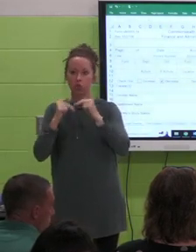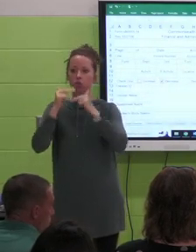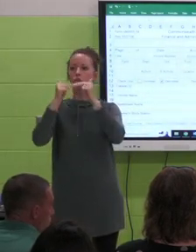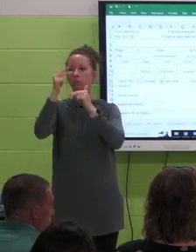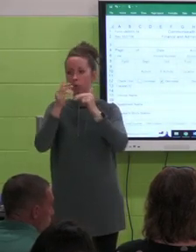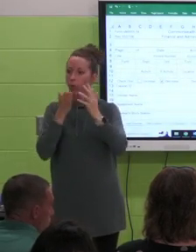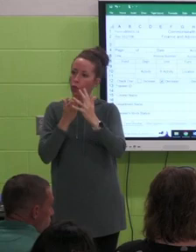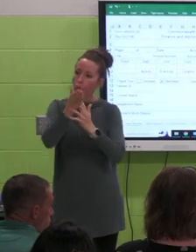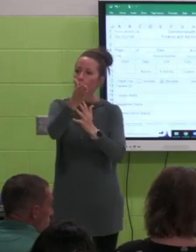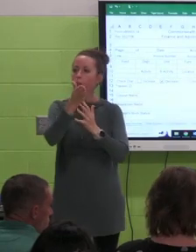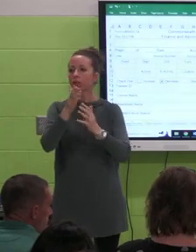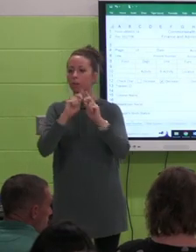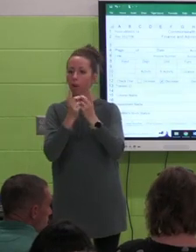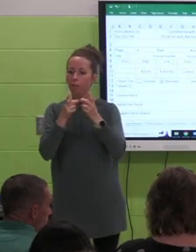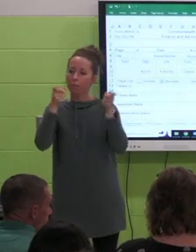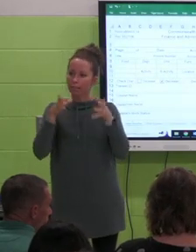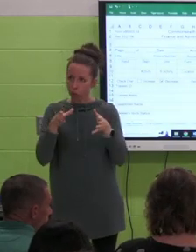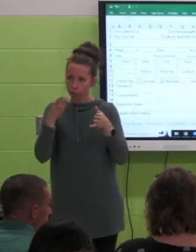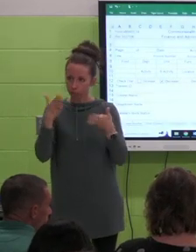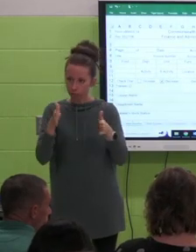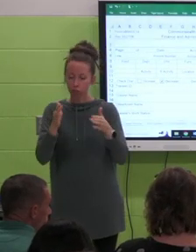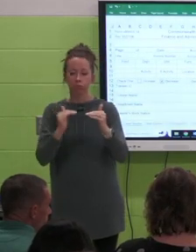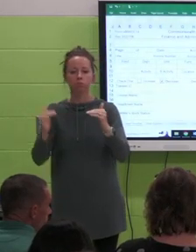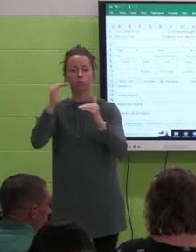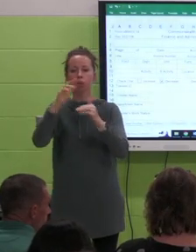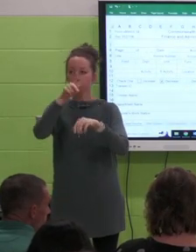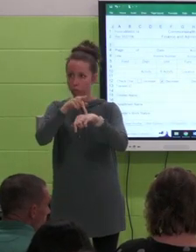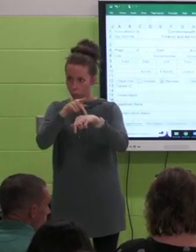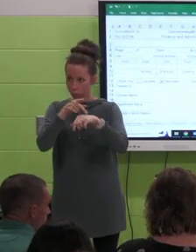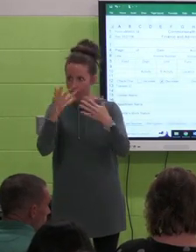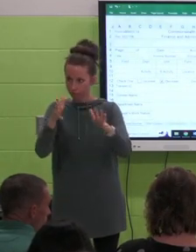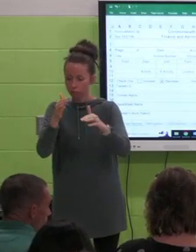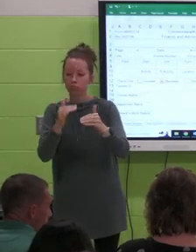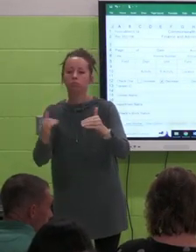by the department manager and then it's approved by the principal and then by the finance officer